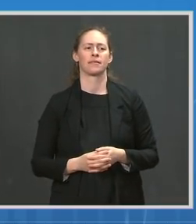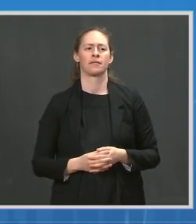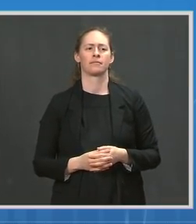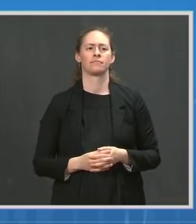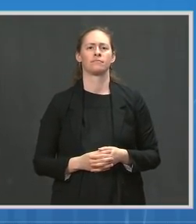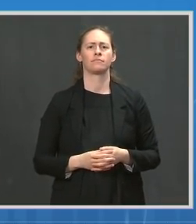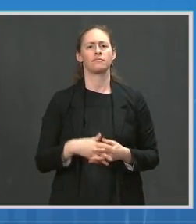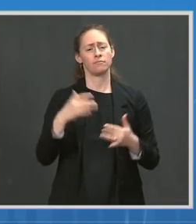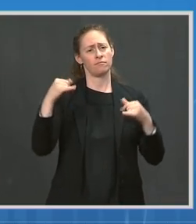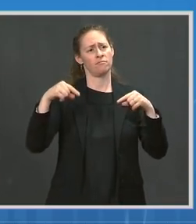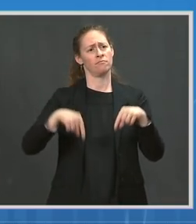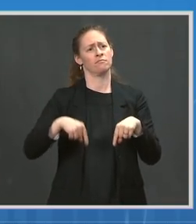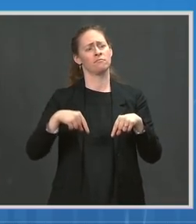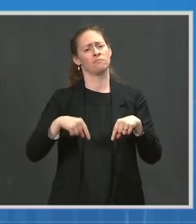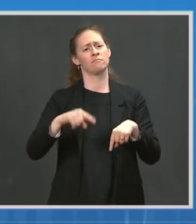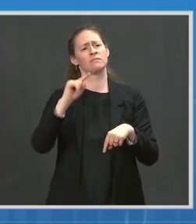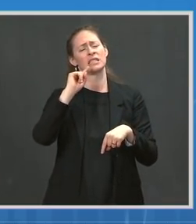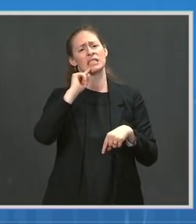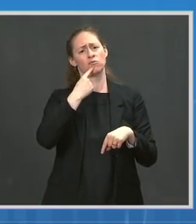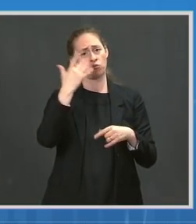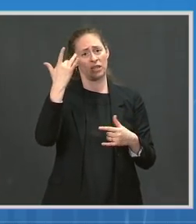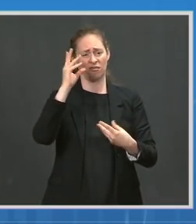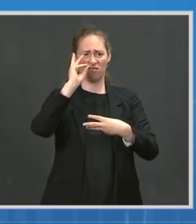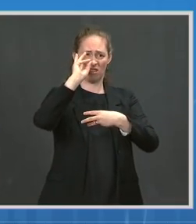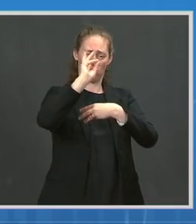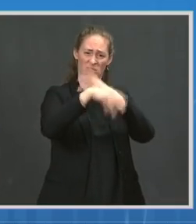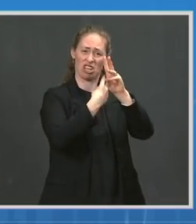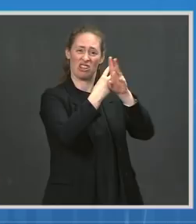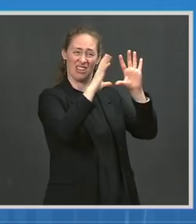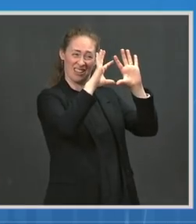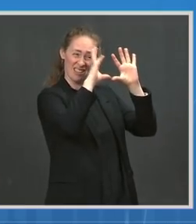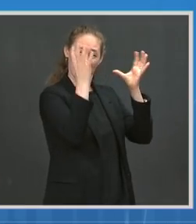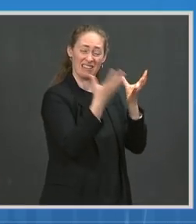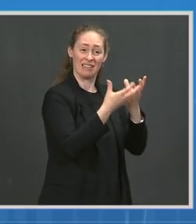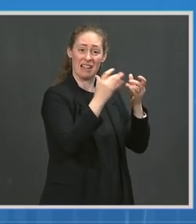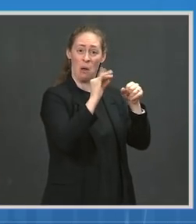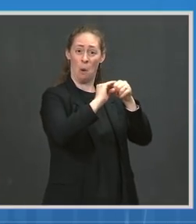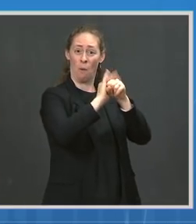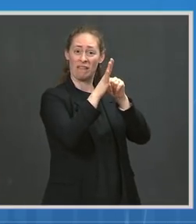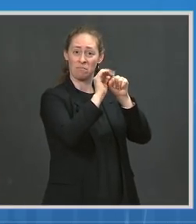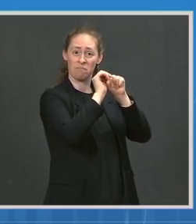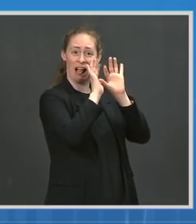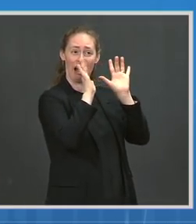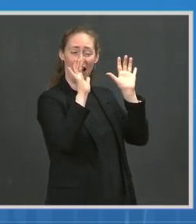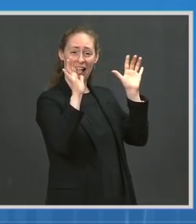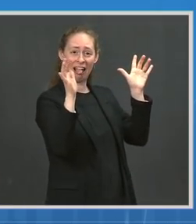the global threat from the pandemic; have been a leader in the funding of COVAX;